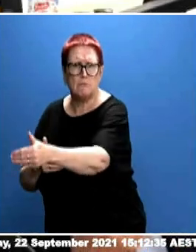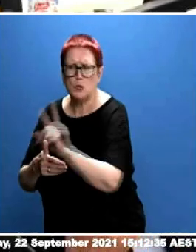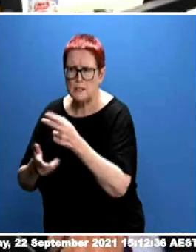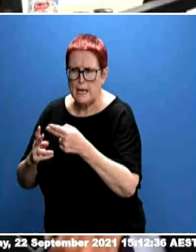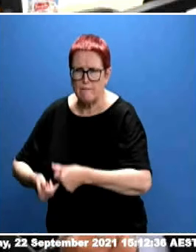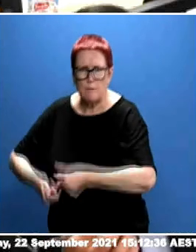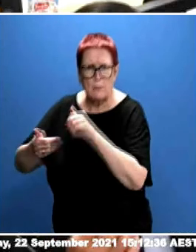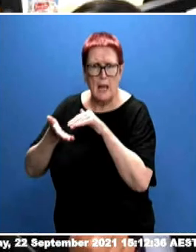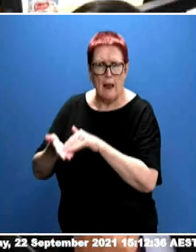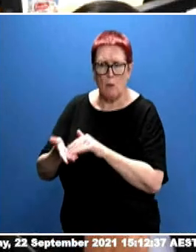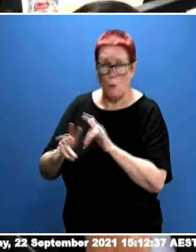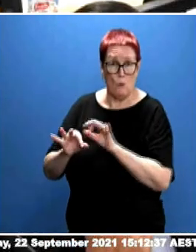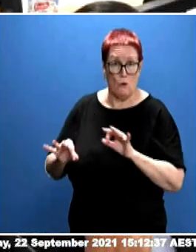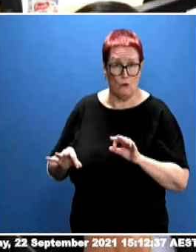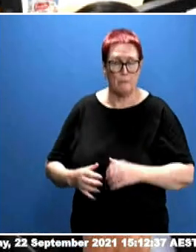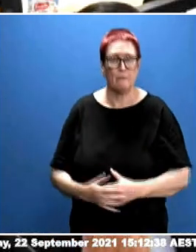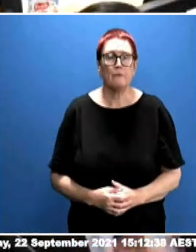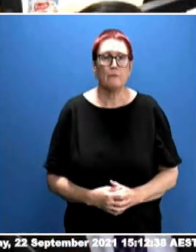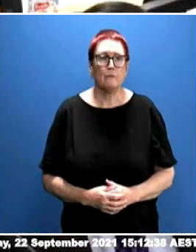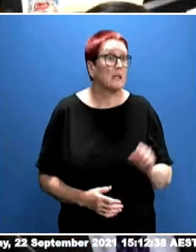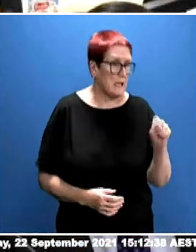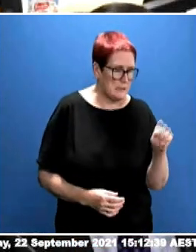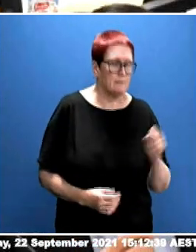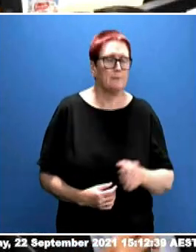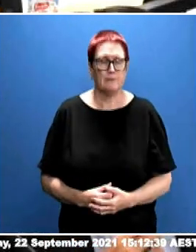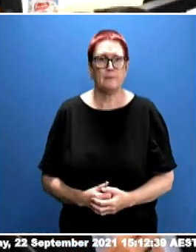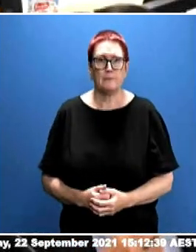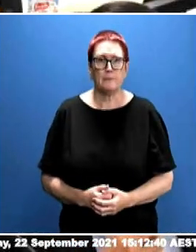So in answer to the earlier question, it may be that there isn't